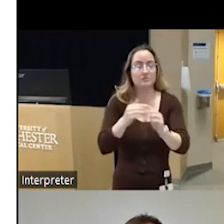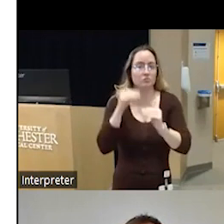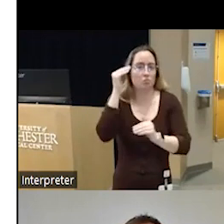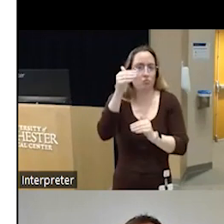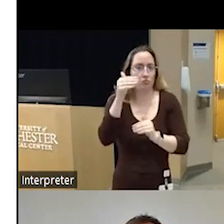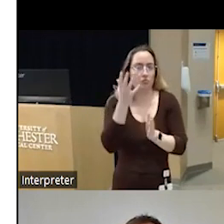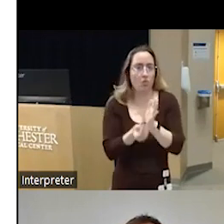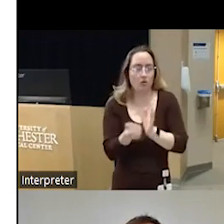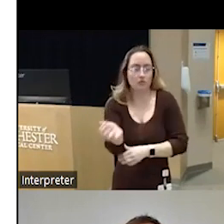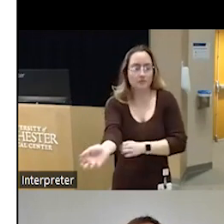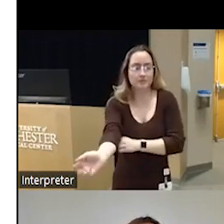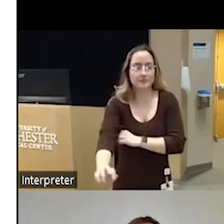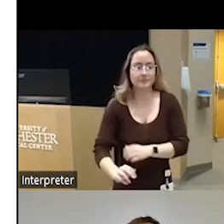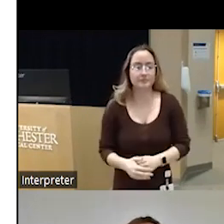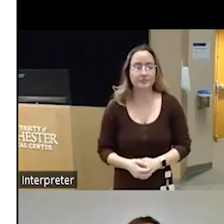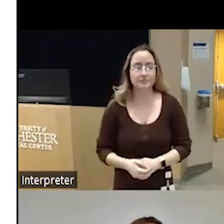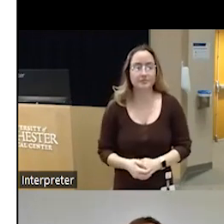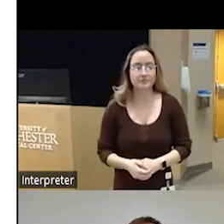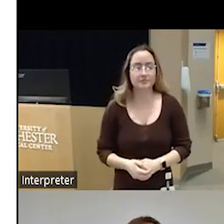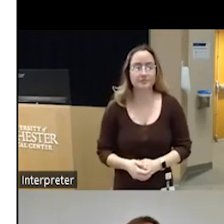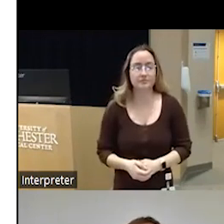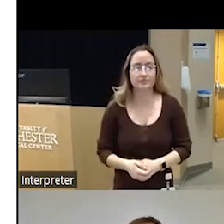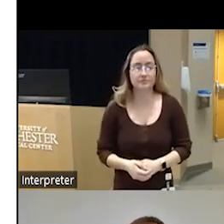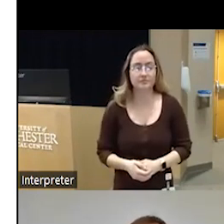So we need to bear that in mind and again even